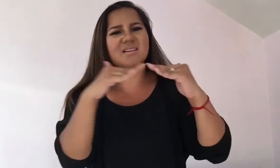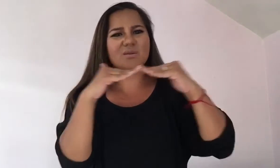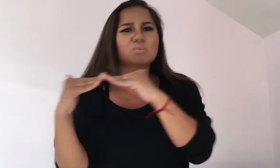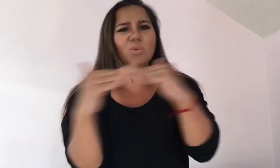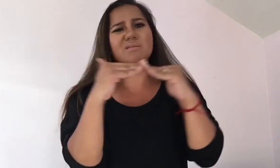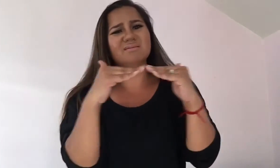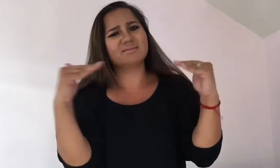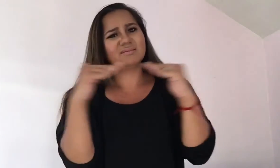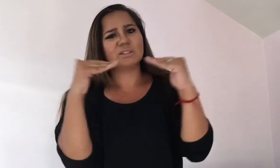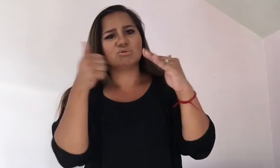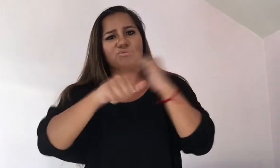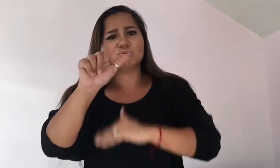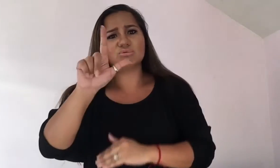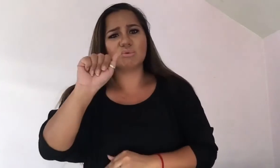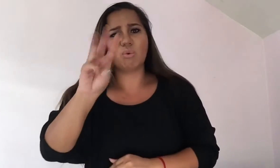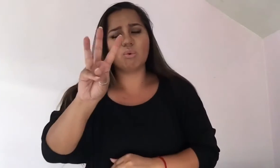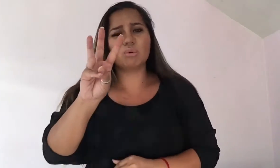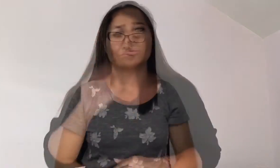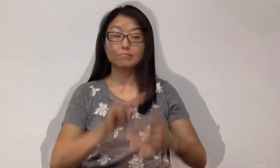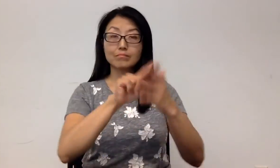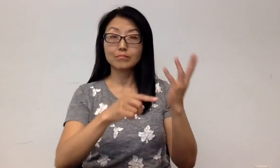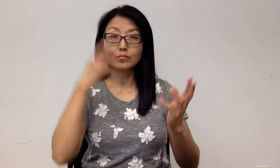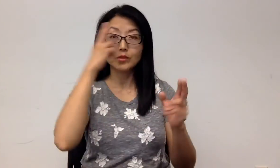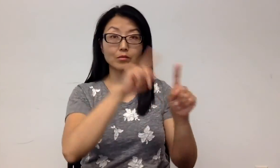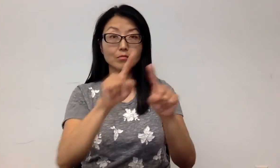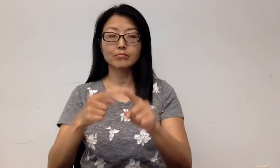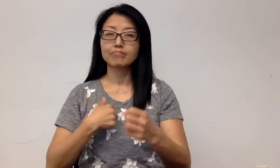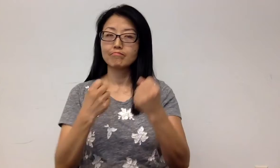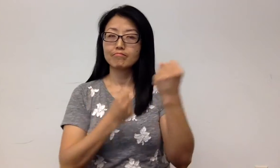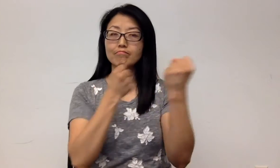for equality and fairness under the law. For all of these reasons,